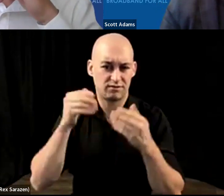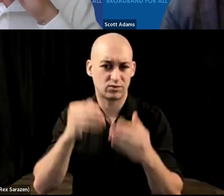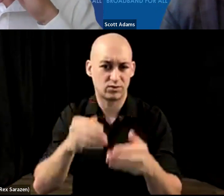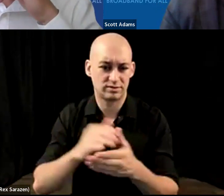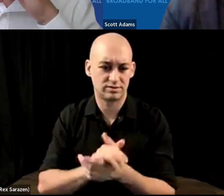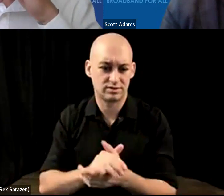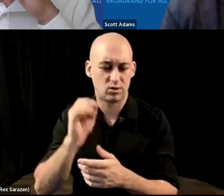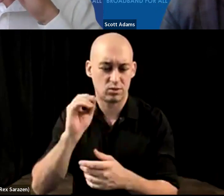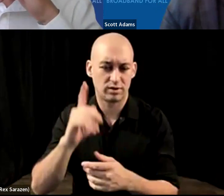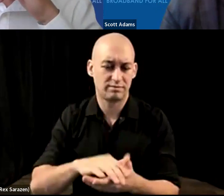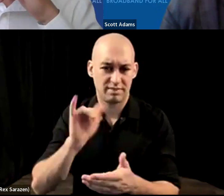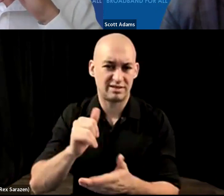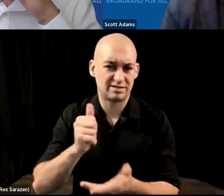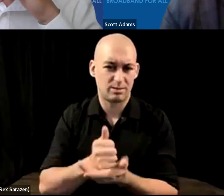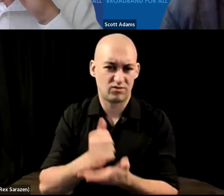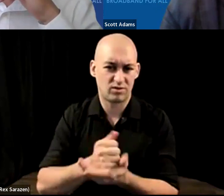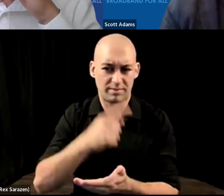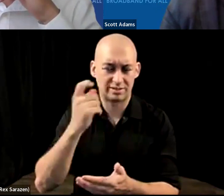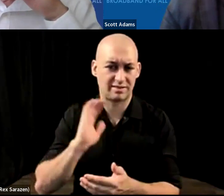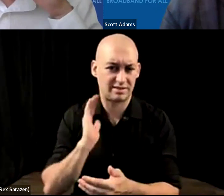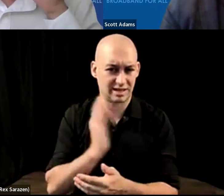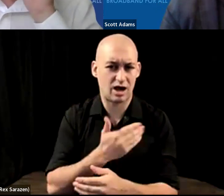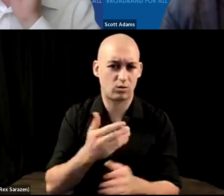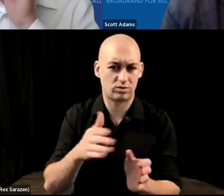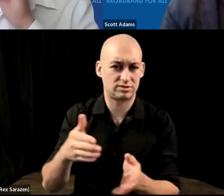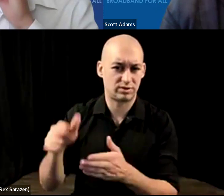Okay, yeah, that's helpful because that's our strategy here within LA County. But again,